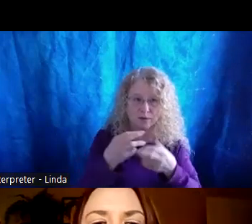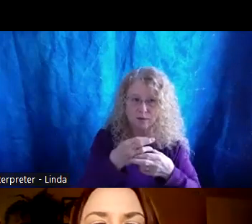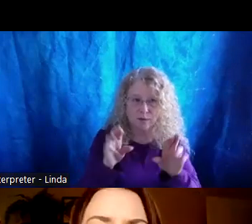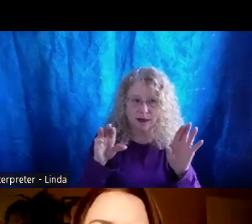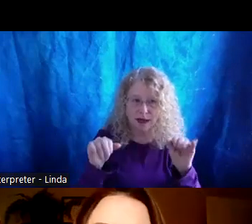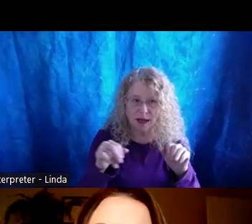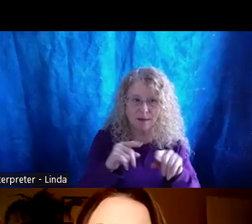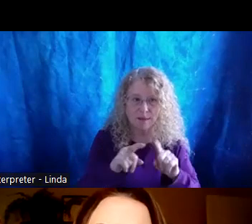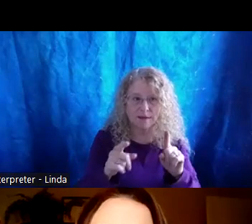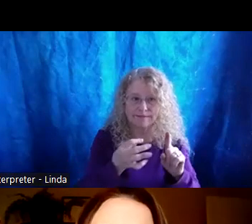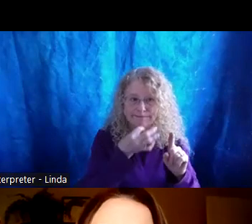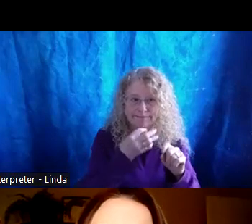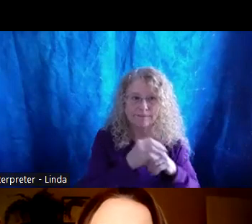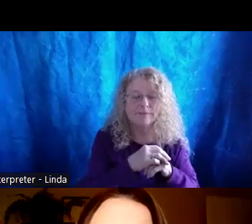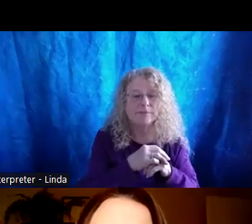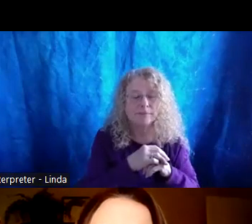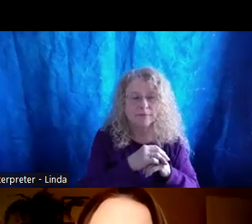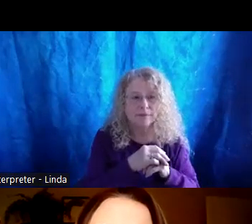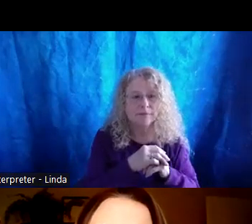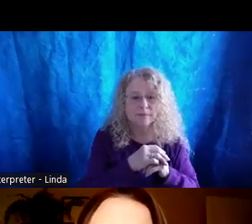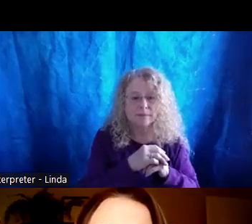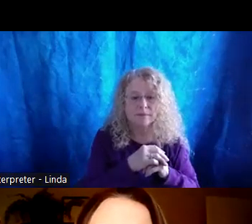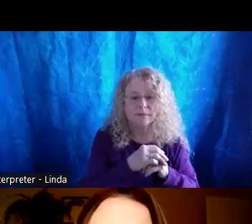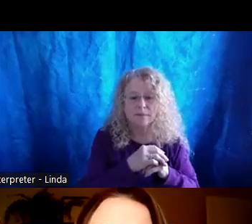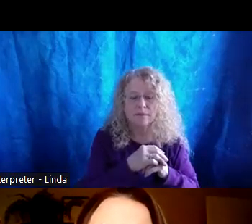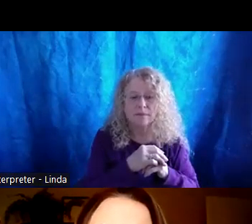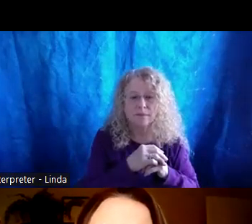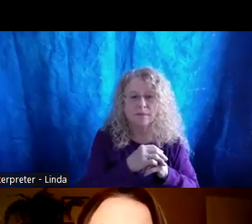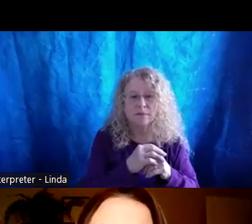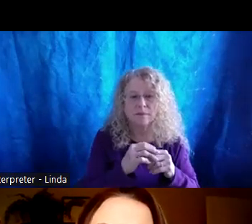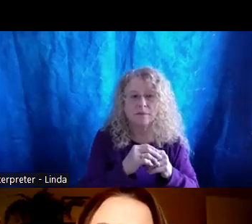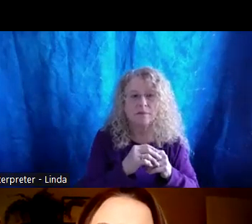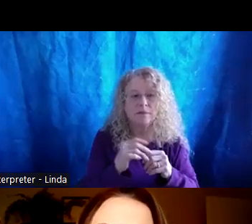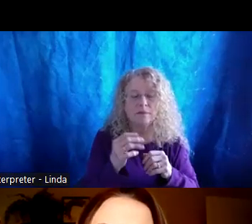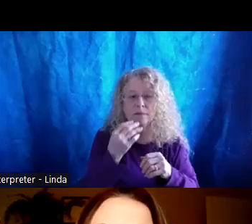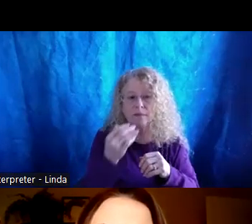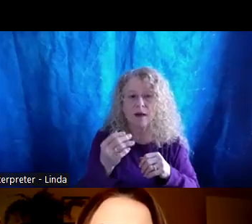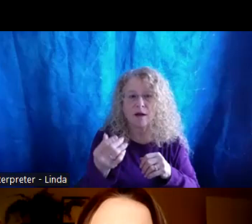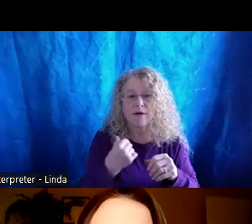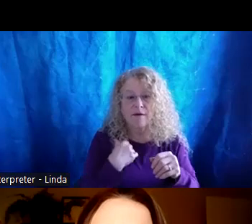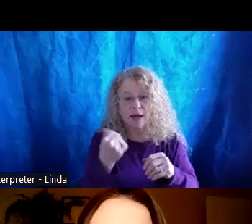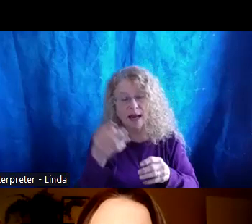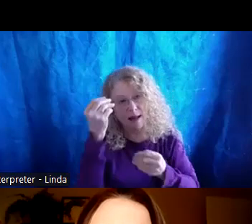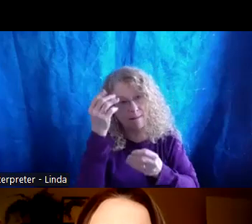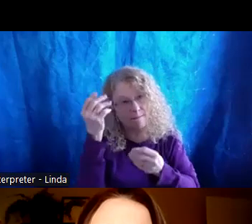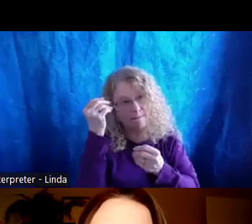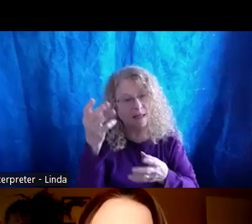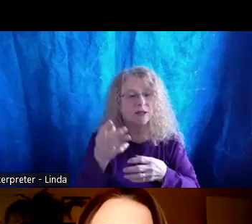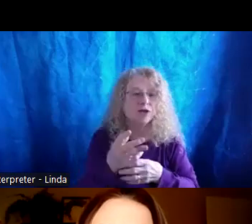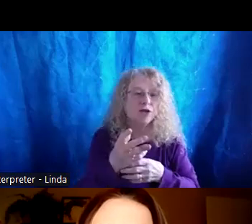THANK YOU. IF YOU HAVE ANY MESSAGING THAT YOU WOULD LIKE TO GO OUT WITH OUR FOLLOW-UP